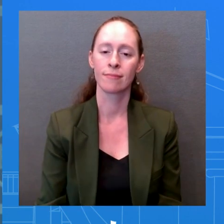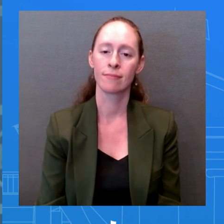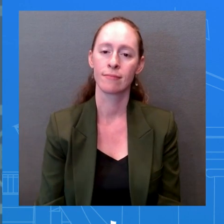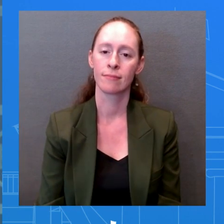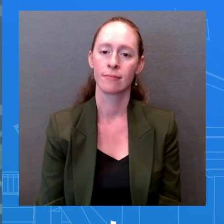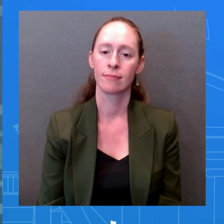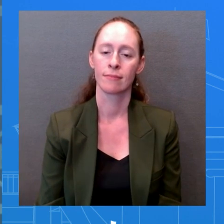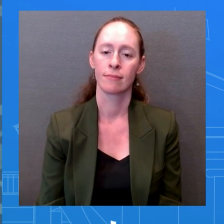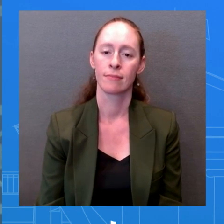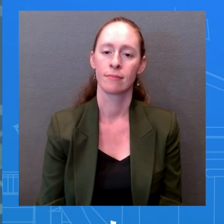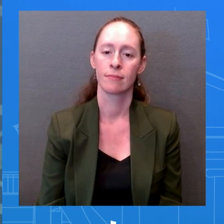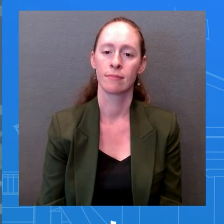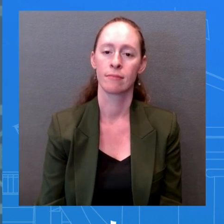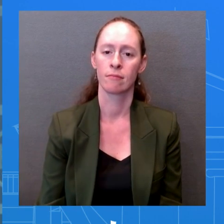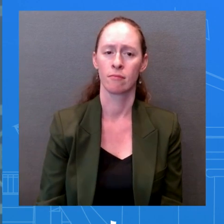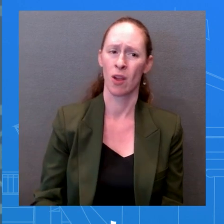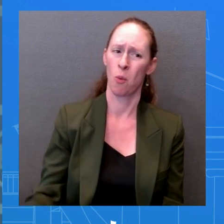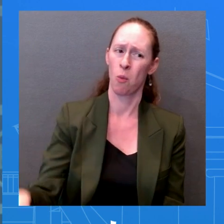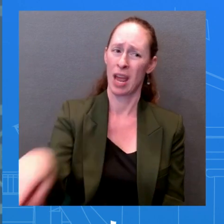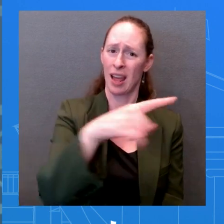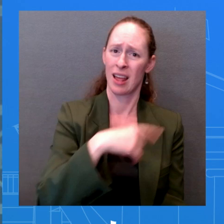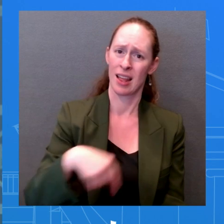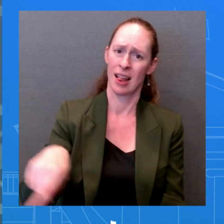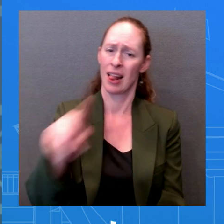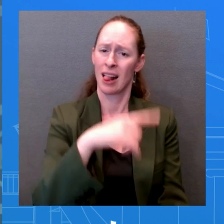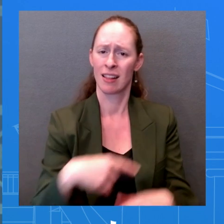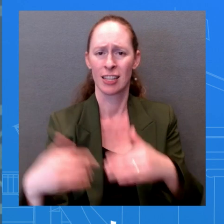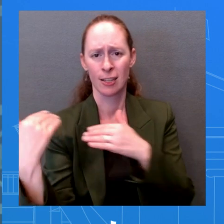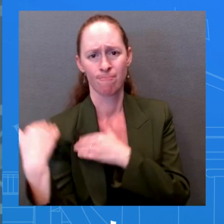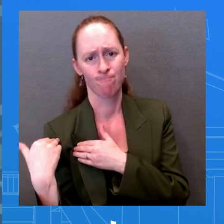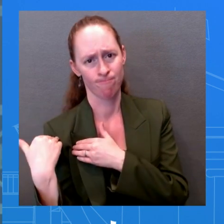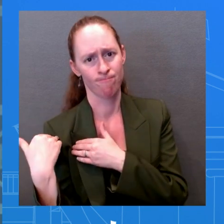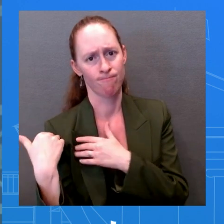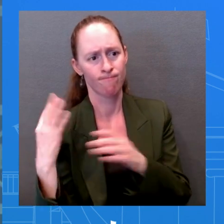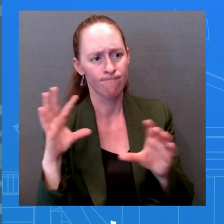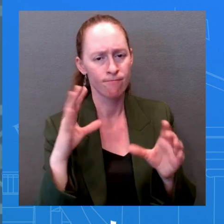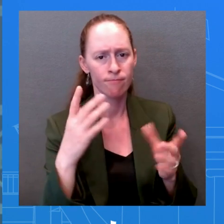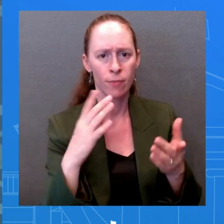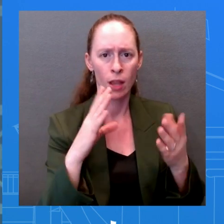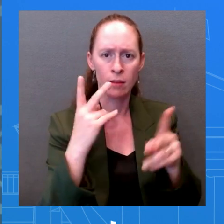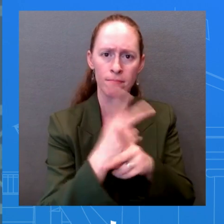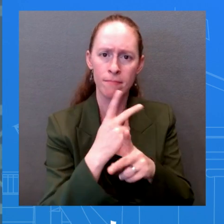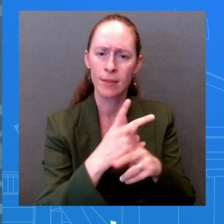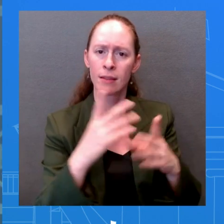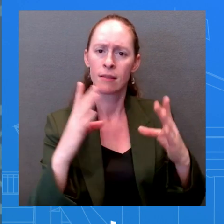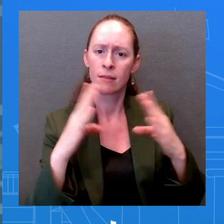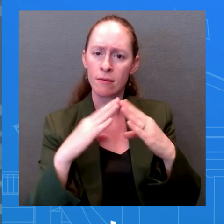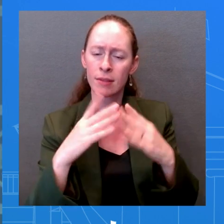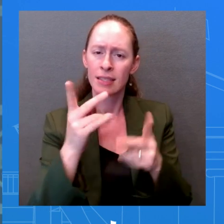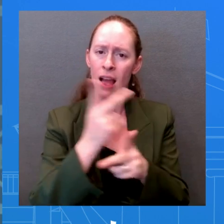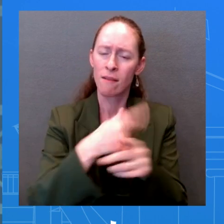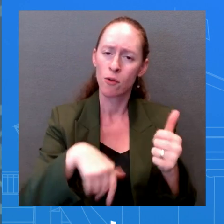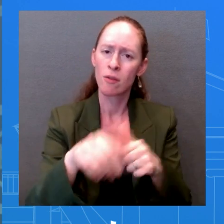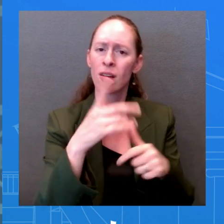and working to eradicate the hate-fueled violence that tears apart communities and hurts our democracy.